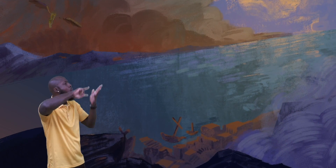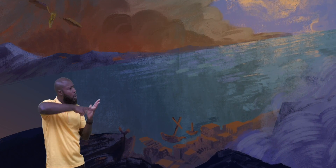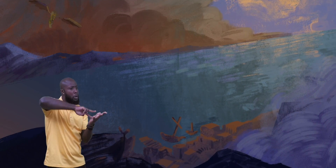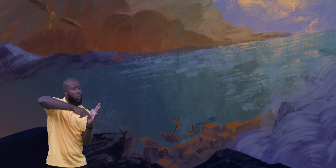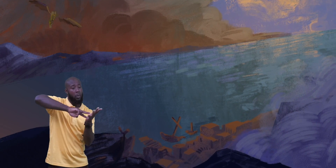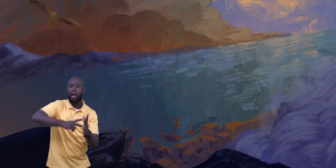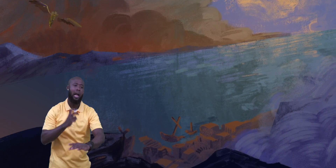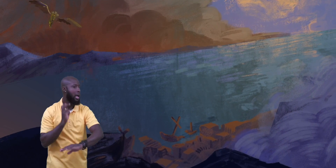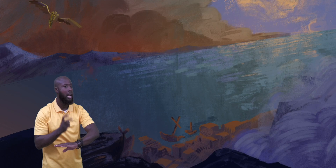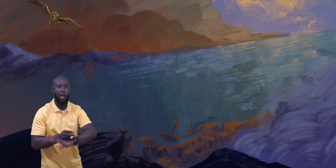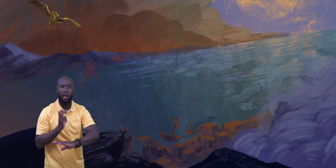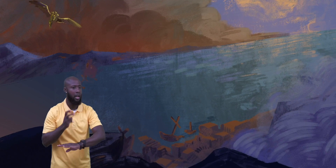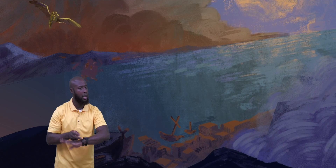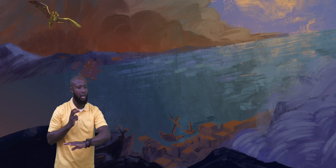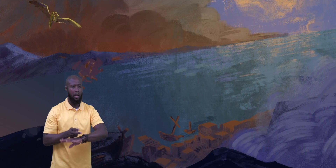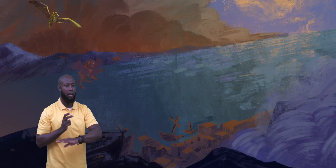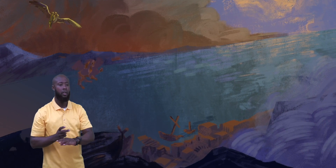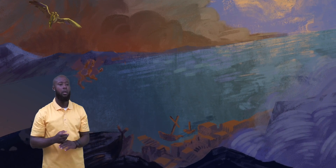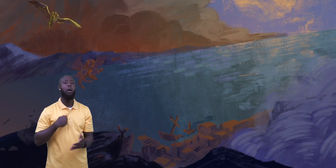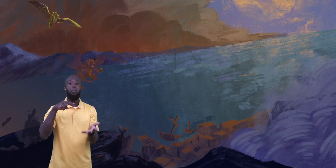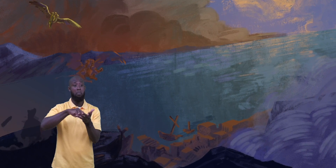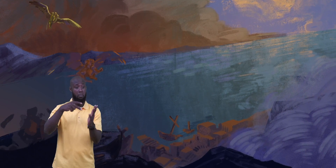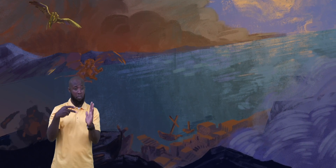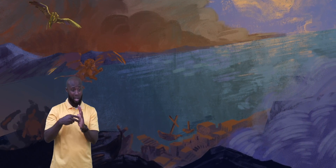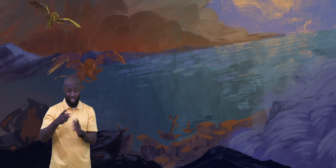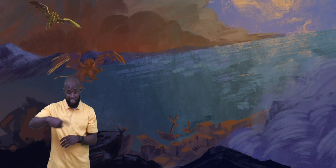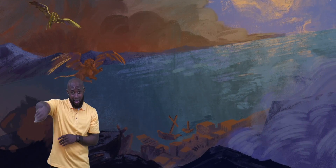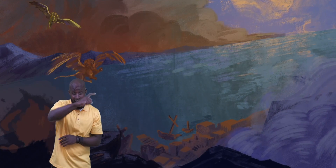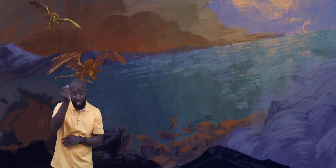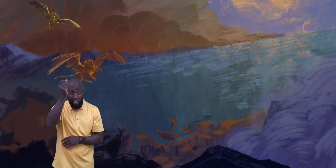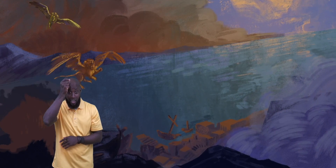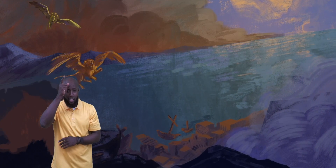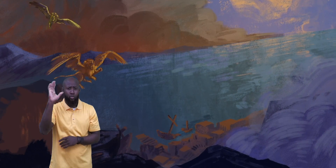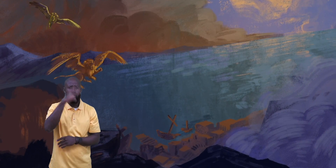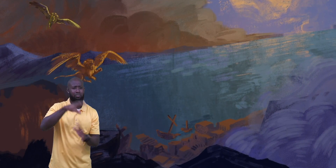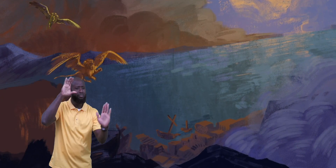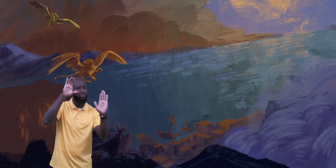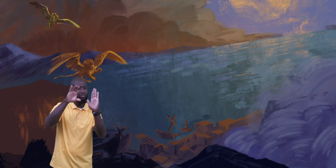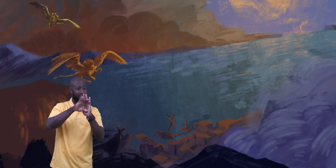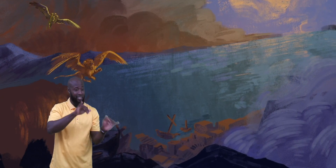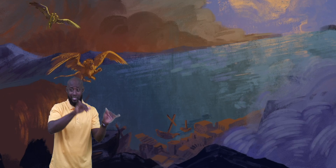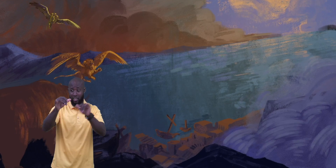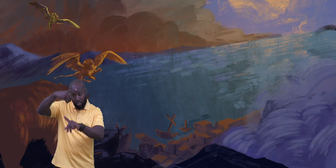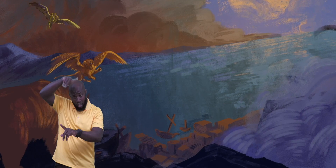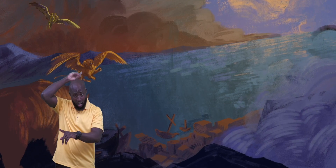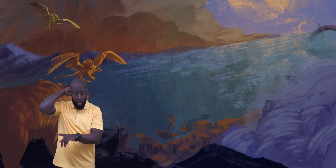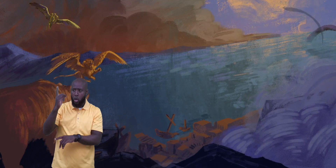I mean, they’re filled with strange images, like let’s take Daniel.